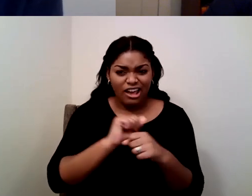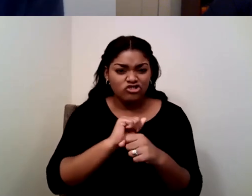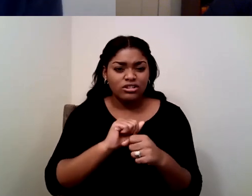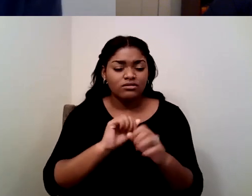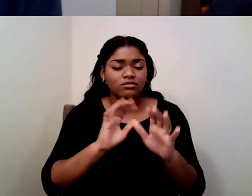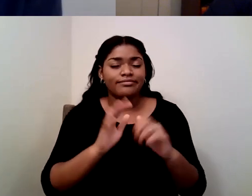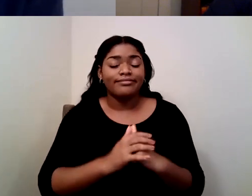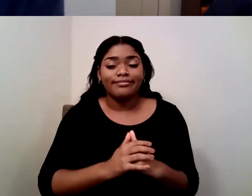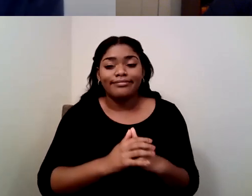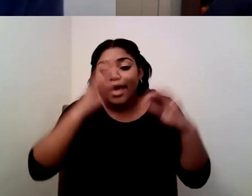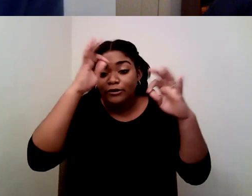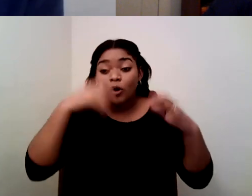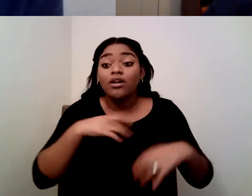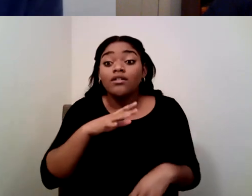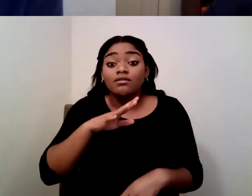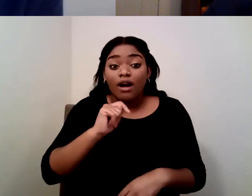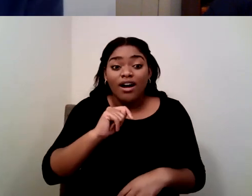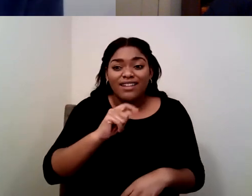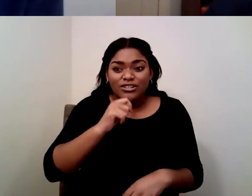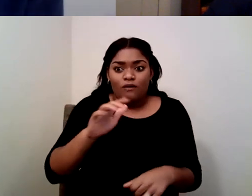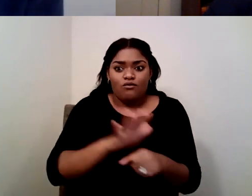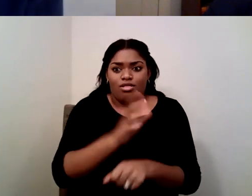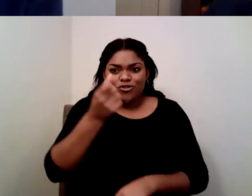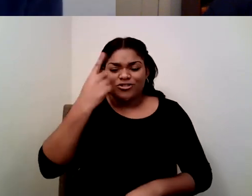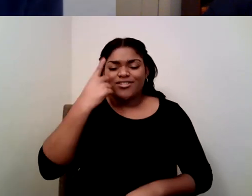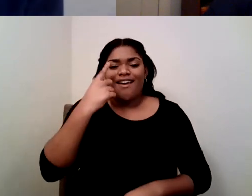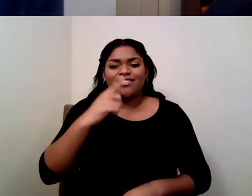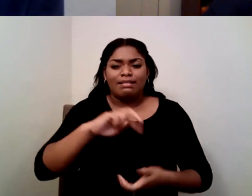know anything about them so I don't know what they mean, but what I